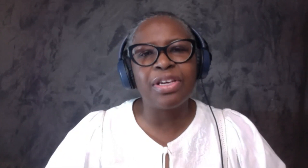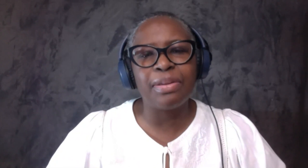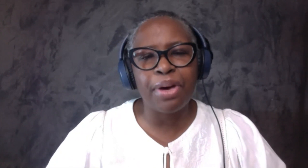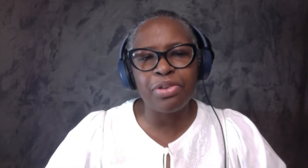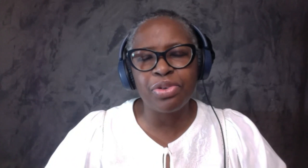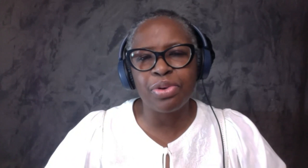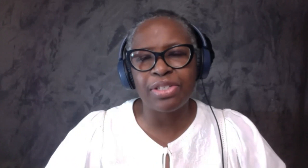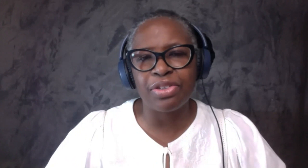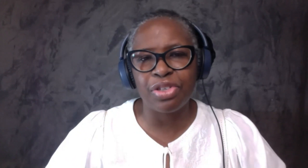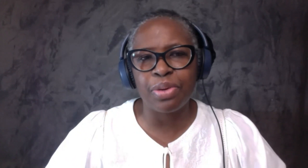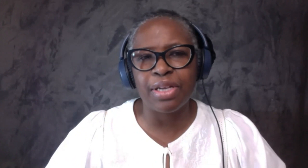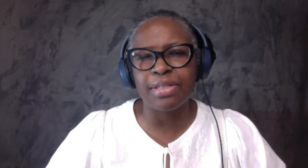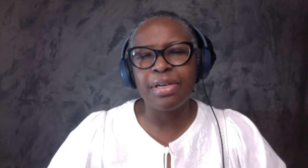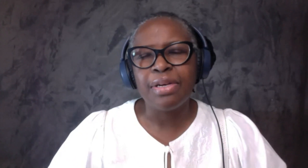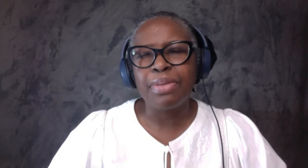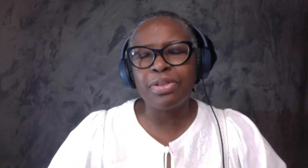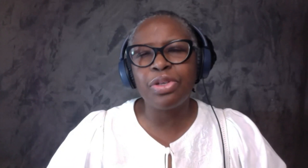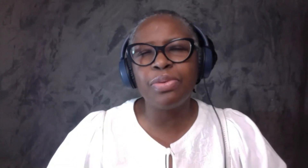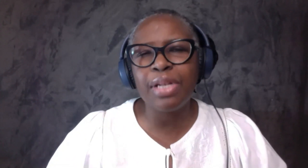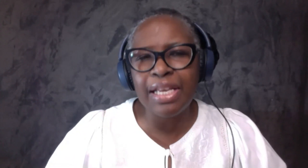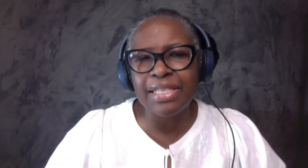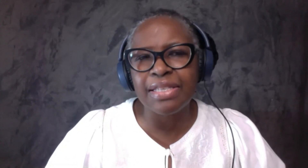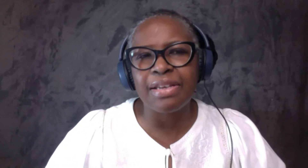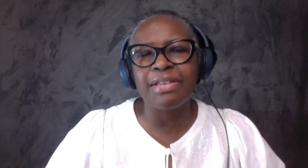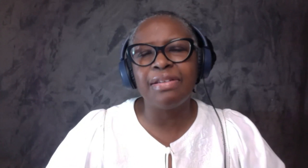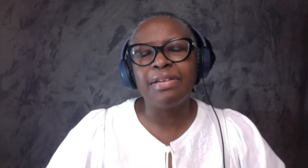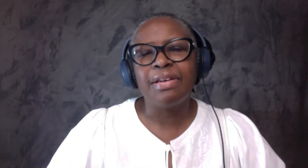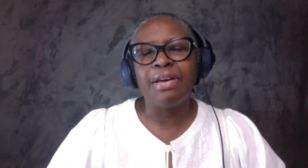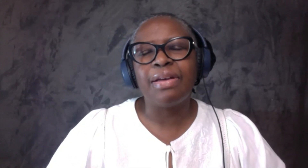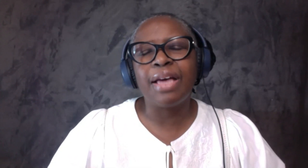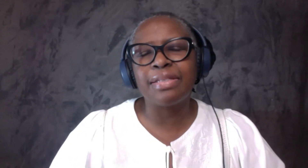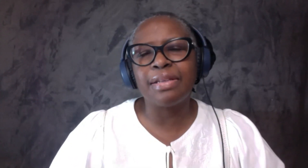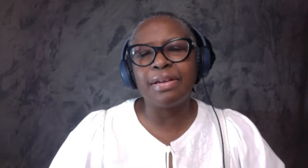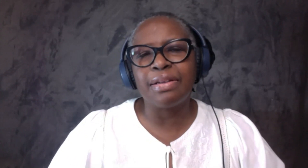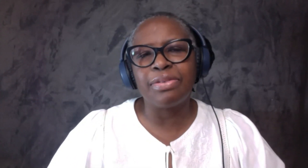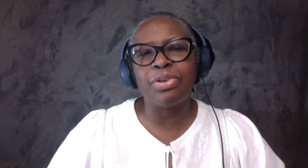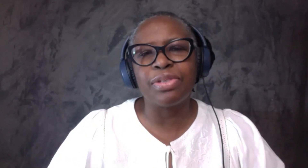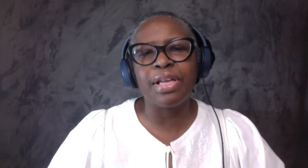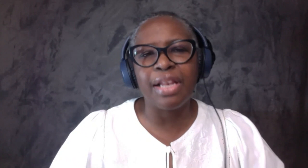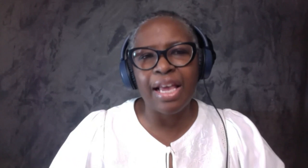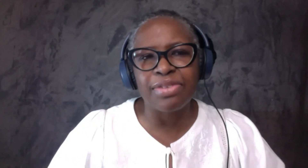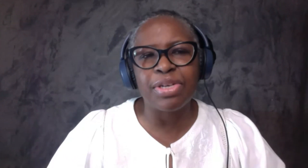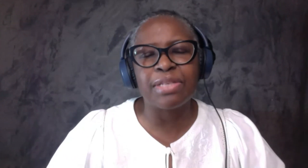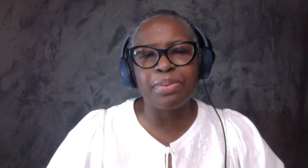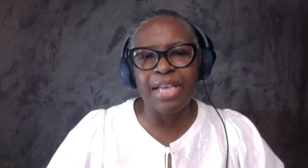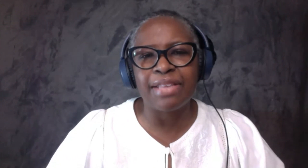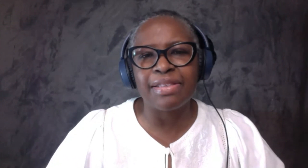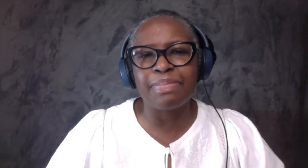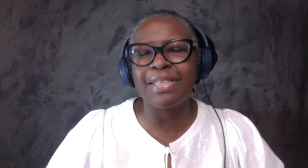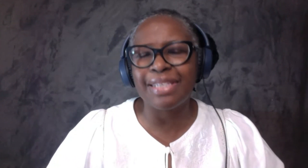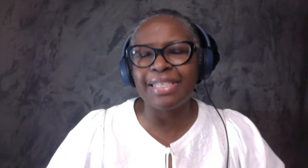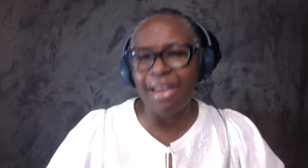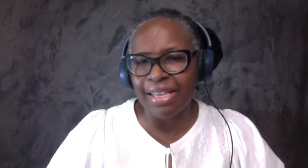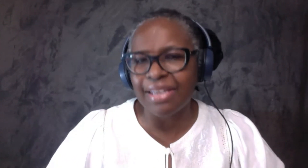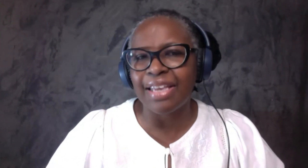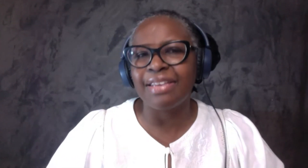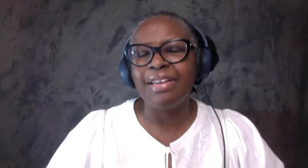and pose your question to us. But do listen as Dr. Lazarus presents because it's likely